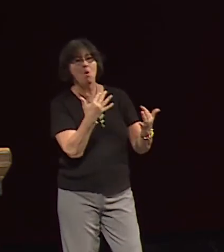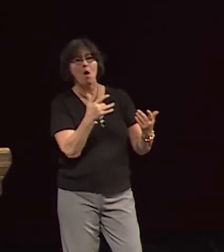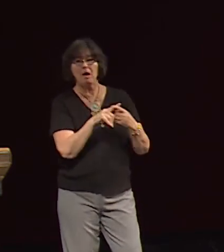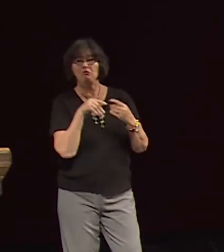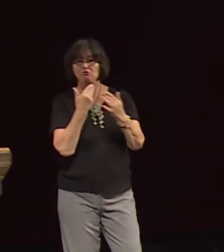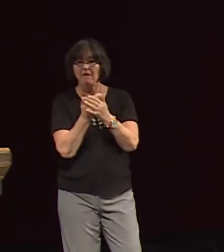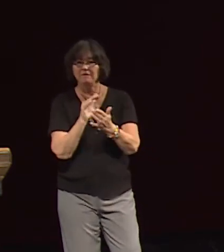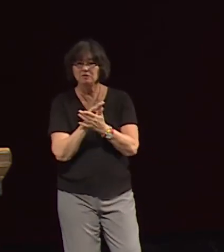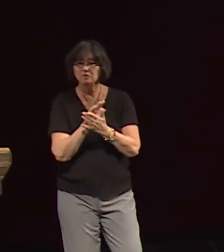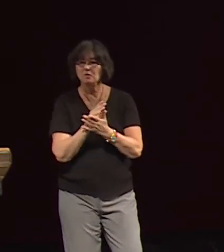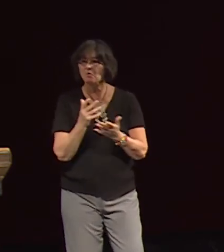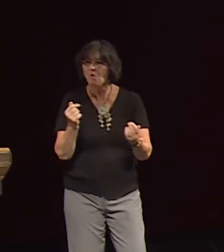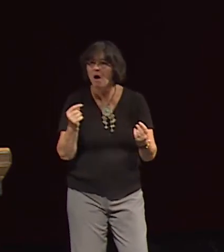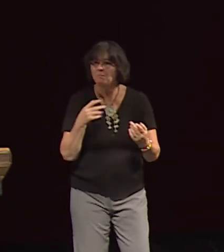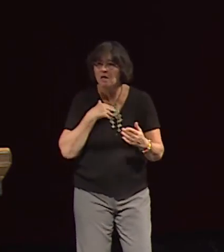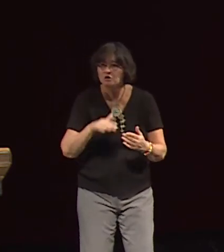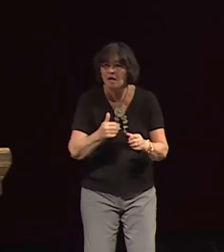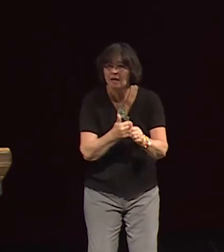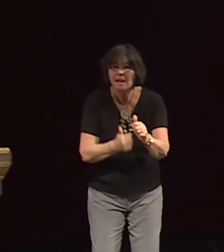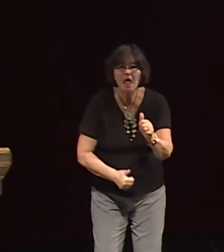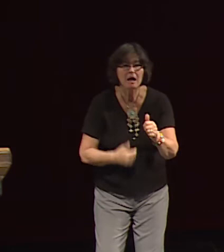so that when children arrive at school,